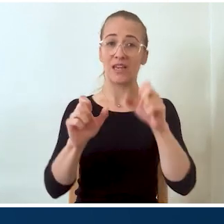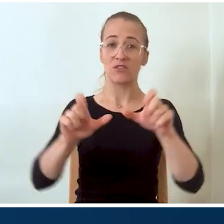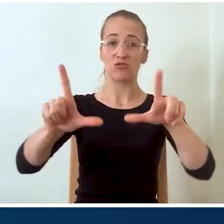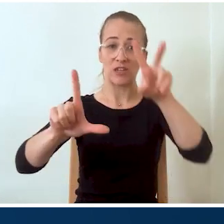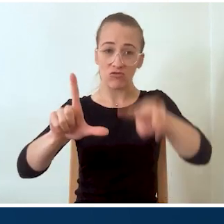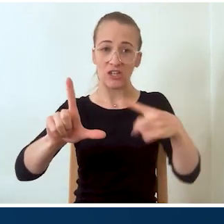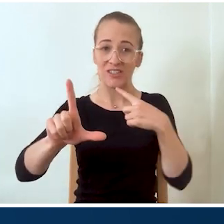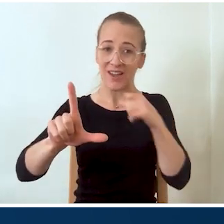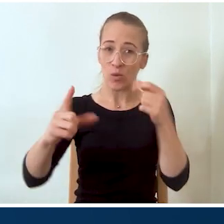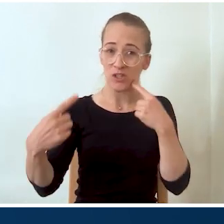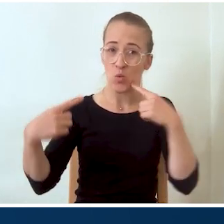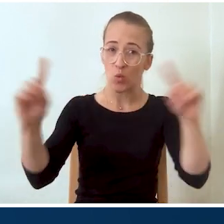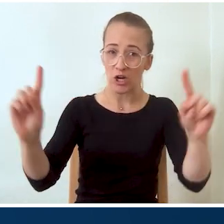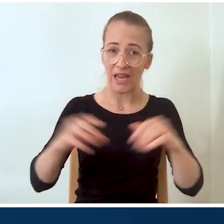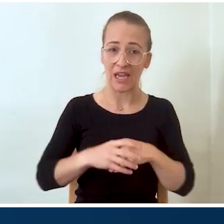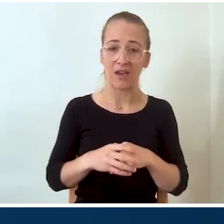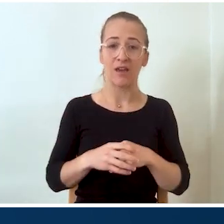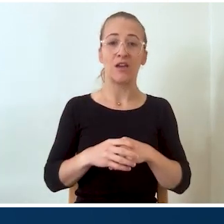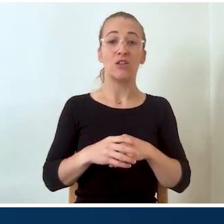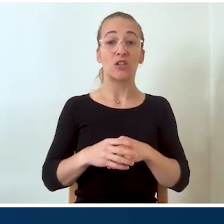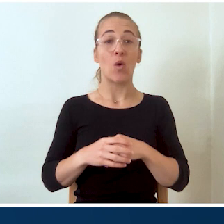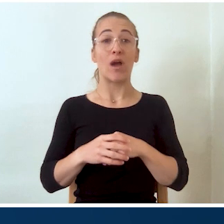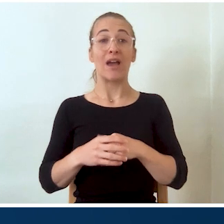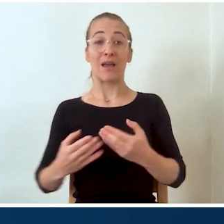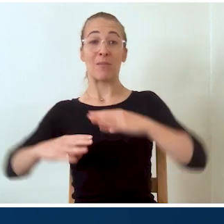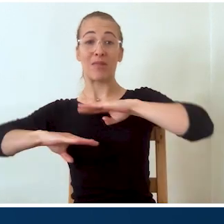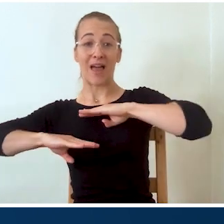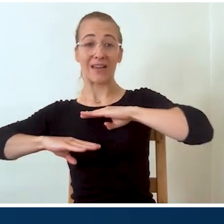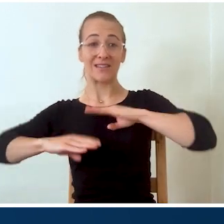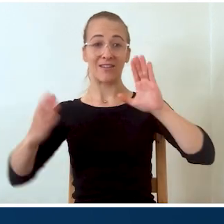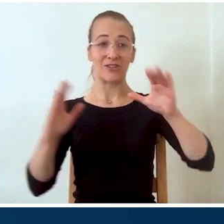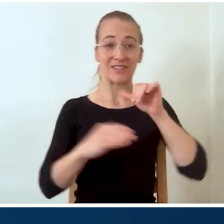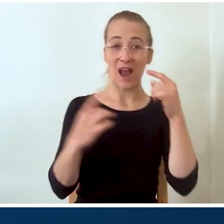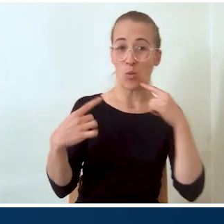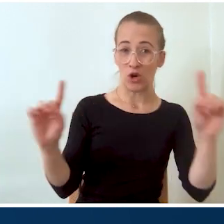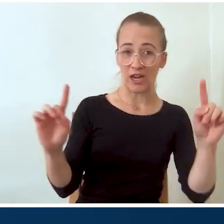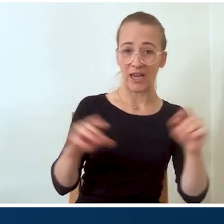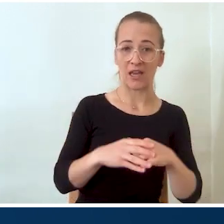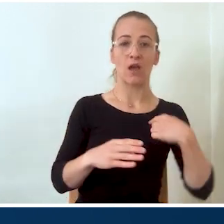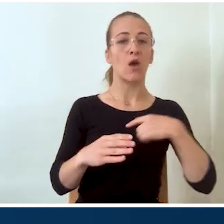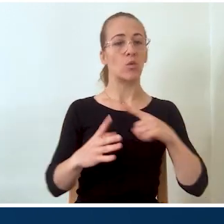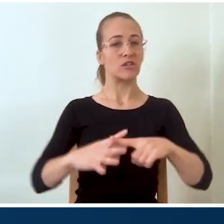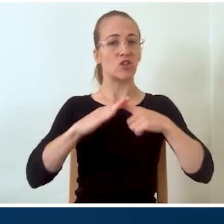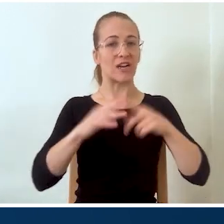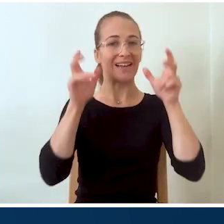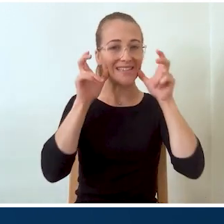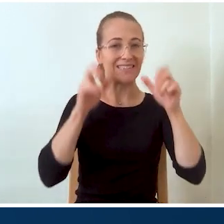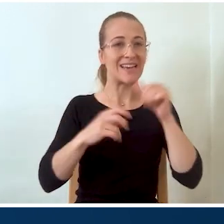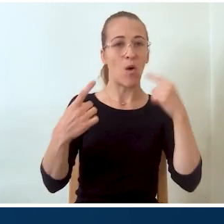So compliance versus not working for them. We started listening to the not working for them, because that's our audience.